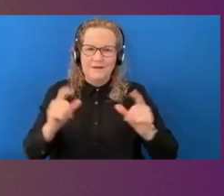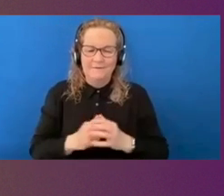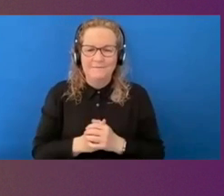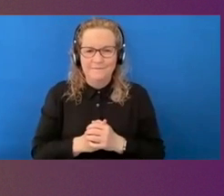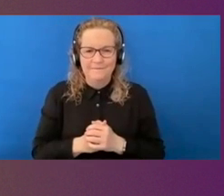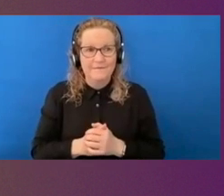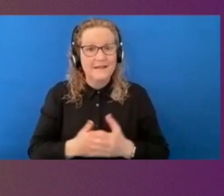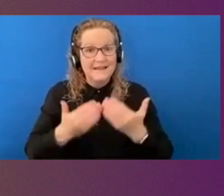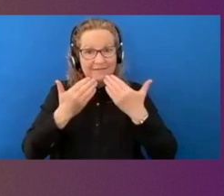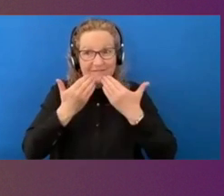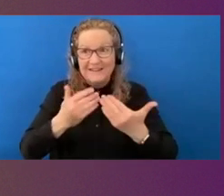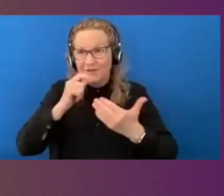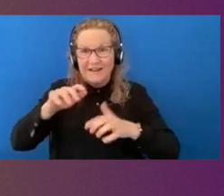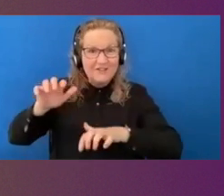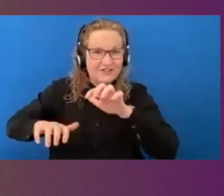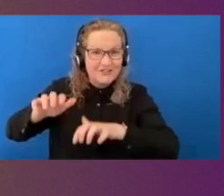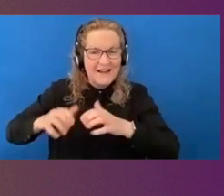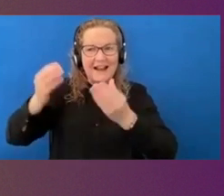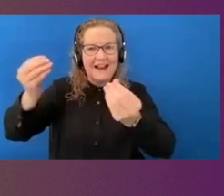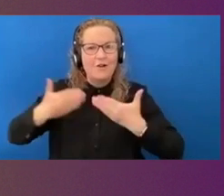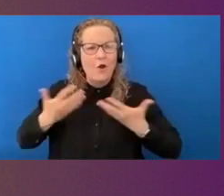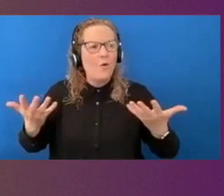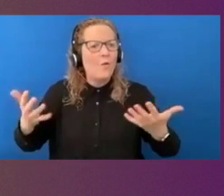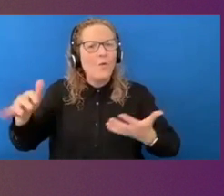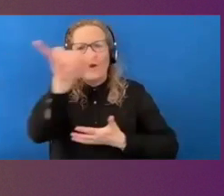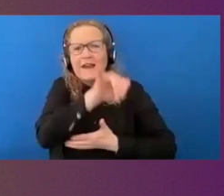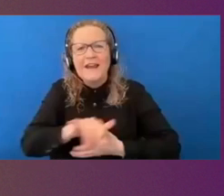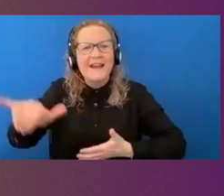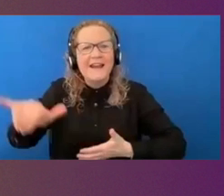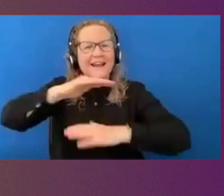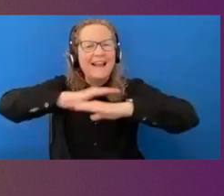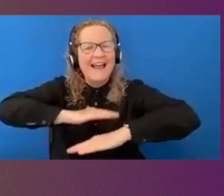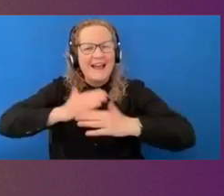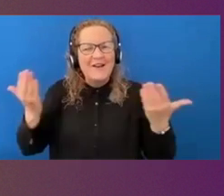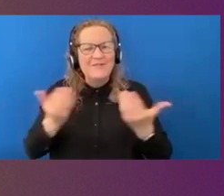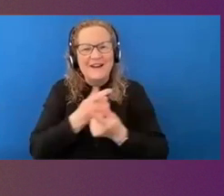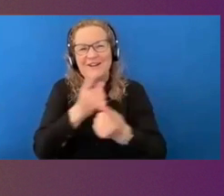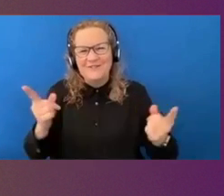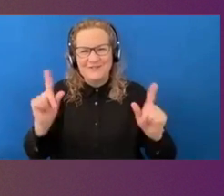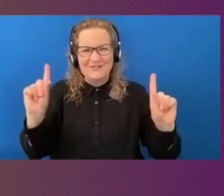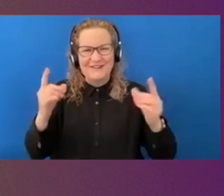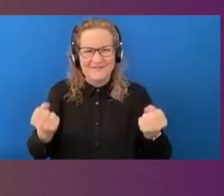you are watching or listening from today in the chat I would also like to acknowledge